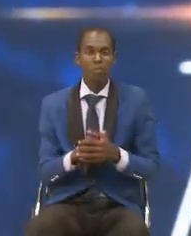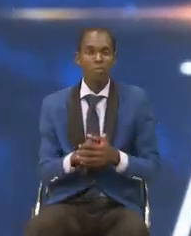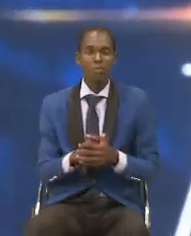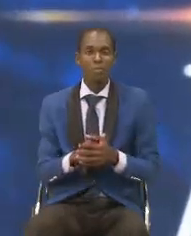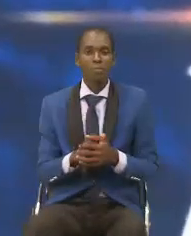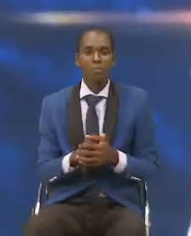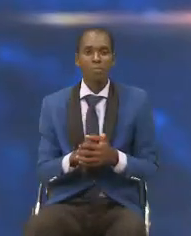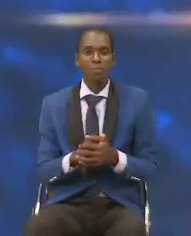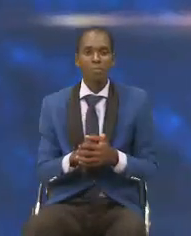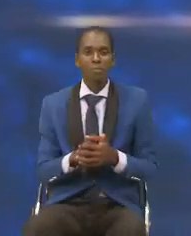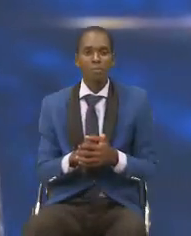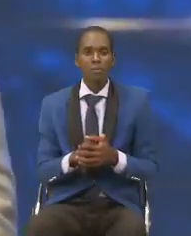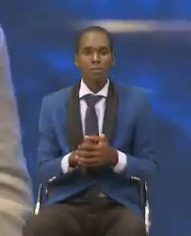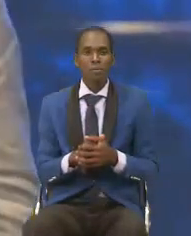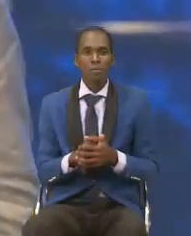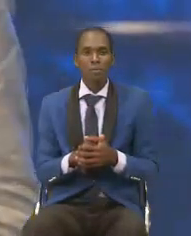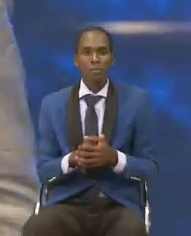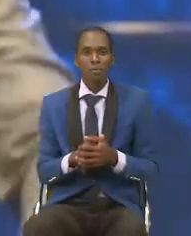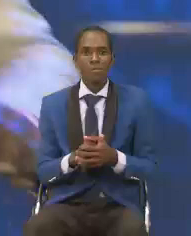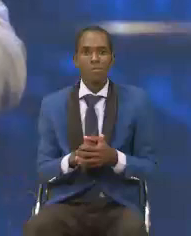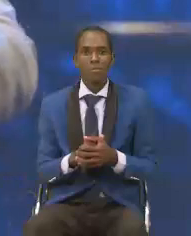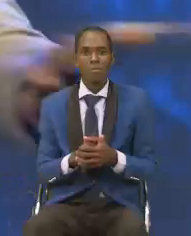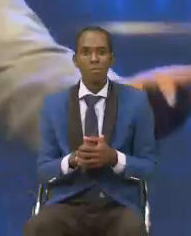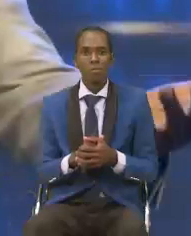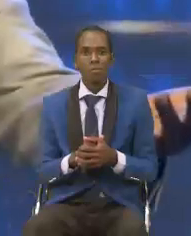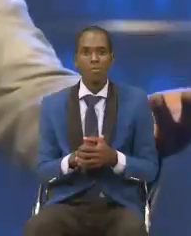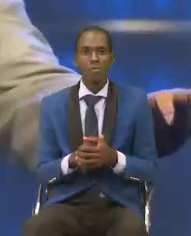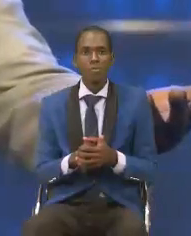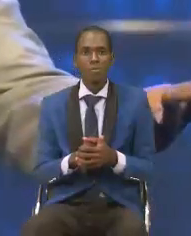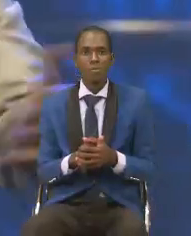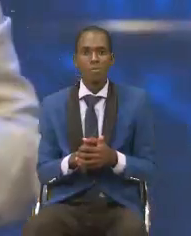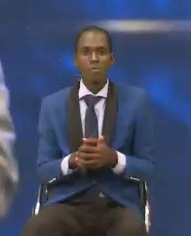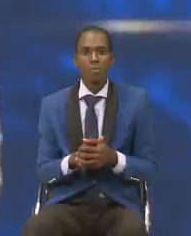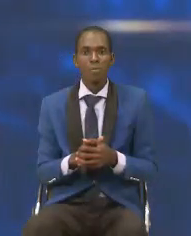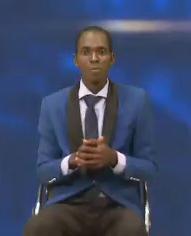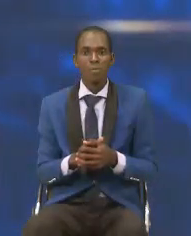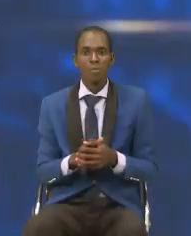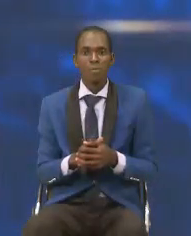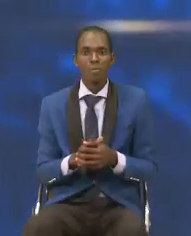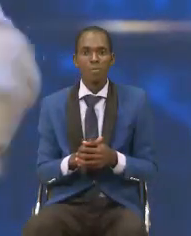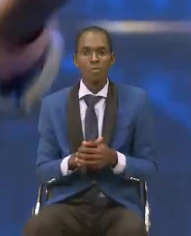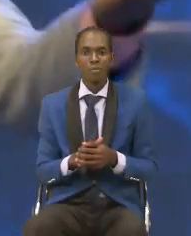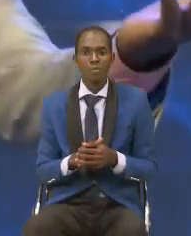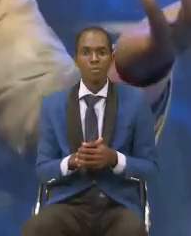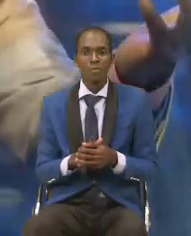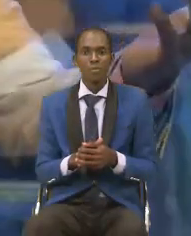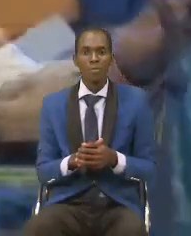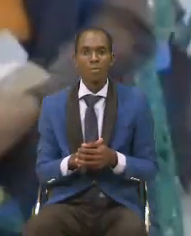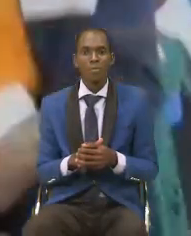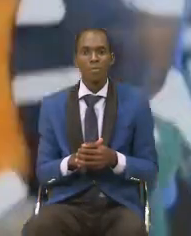for the time of the wonder to come maybe you are prayed for the sick now and then we're saying